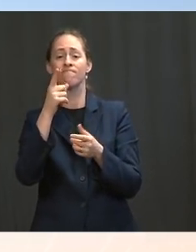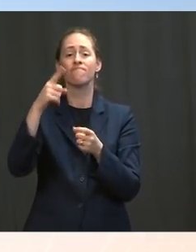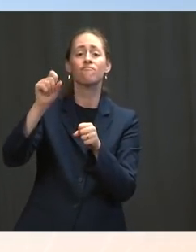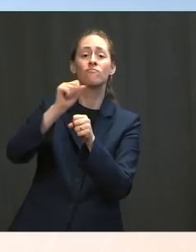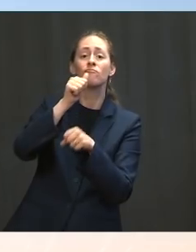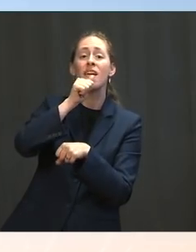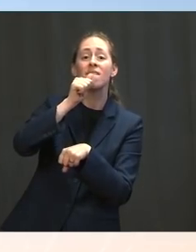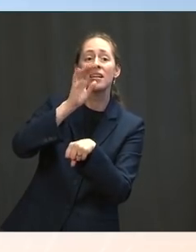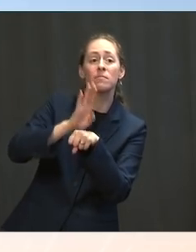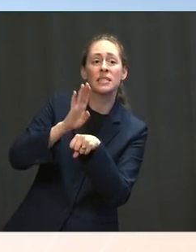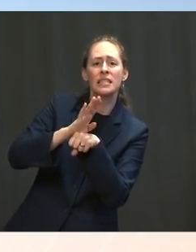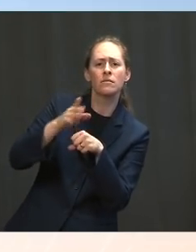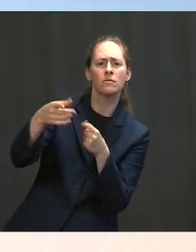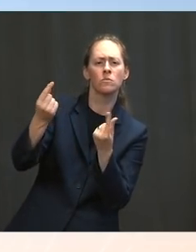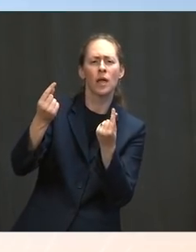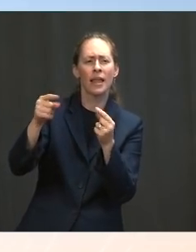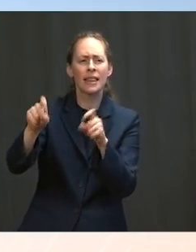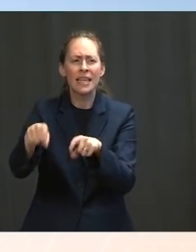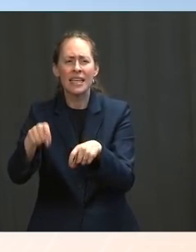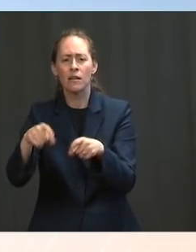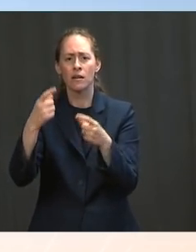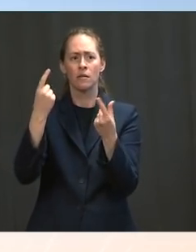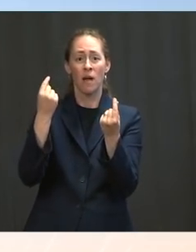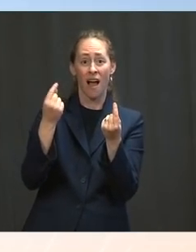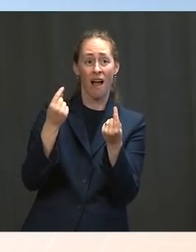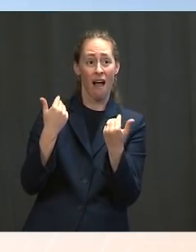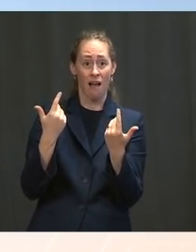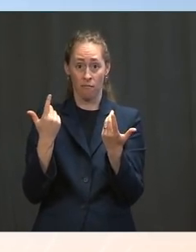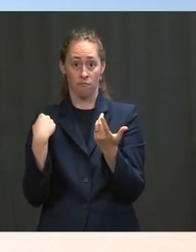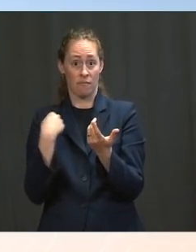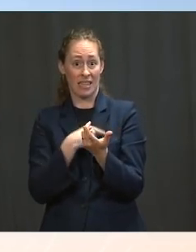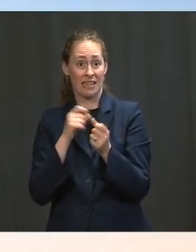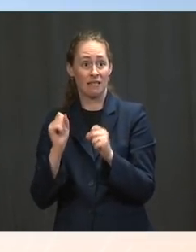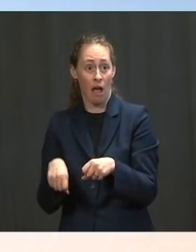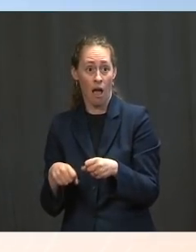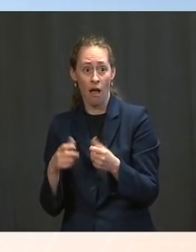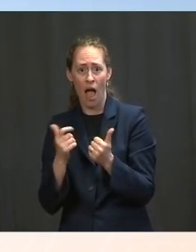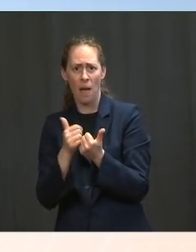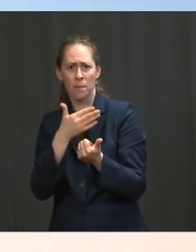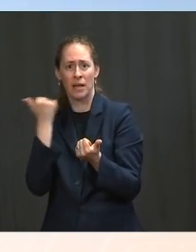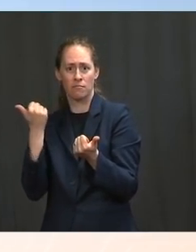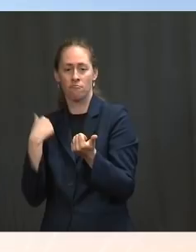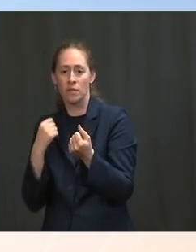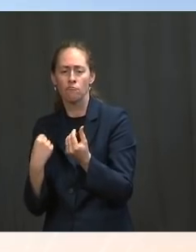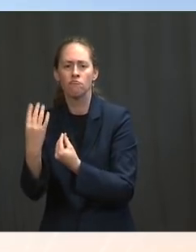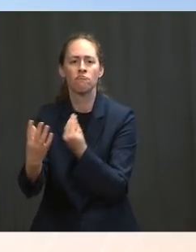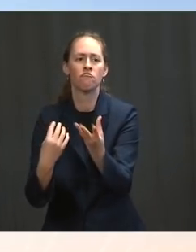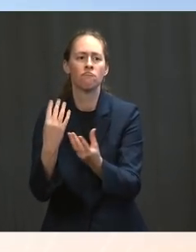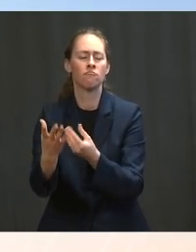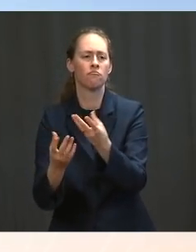what levers we have from the federal government, including disruption of ransomware infrastructure and actors,